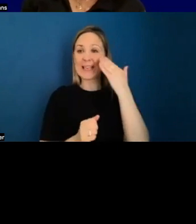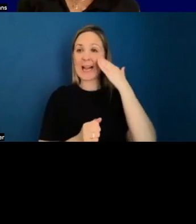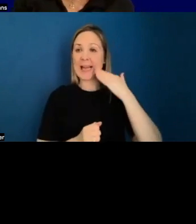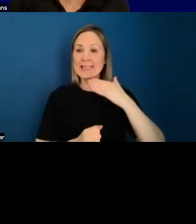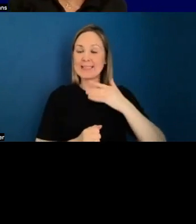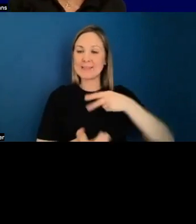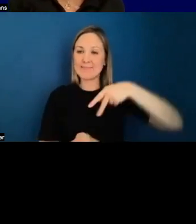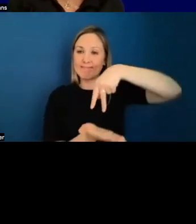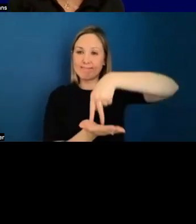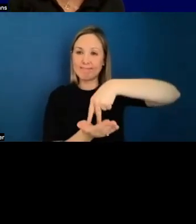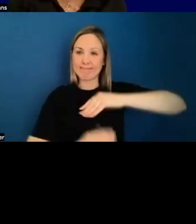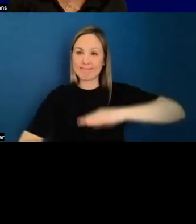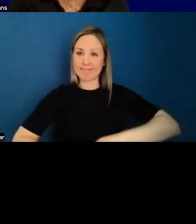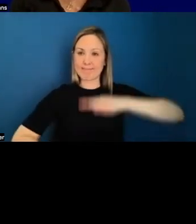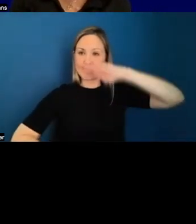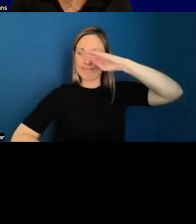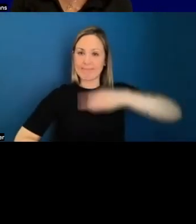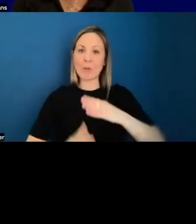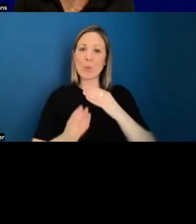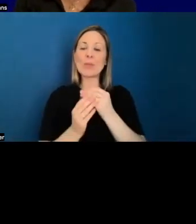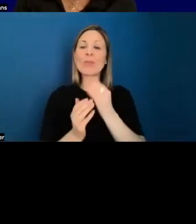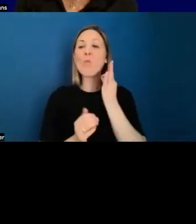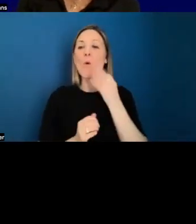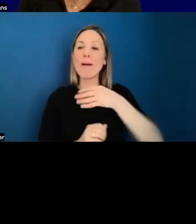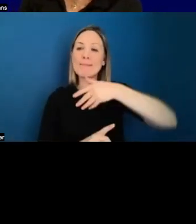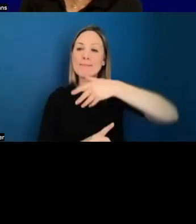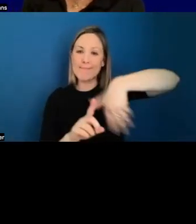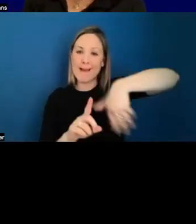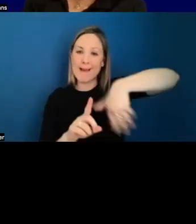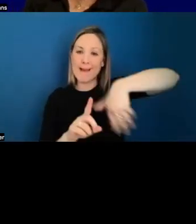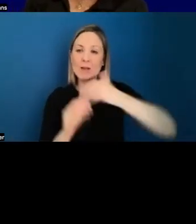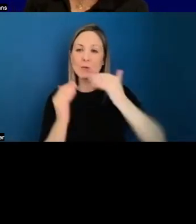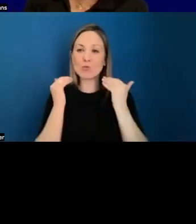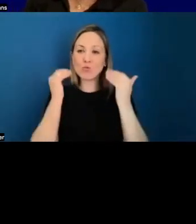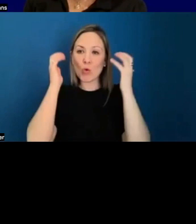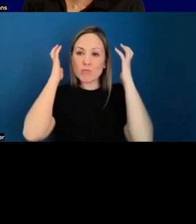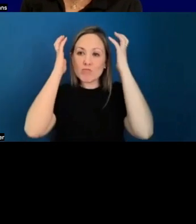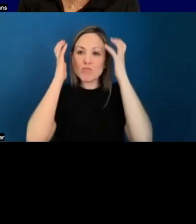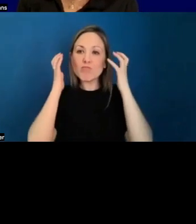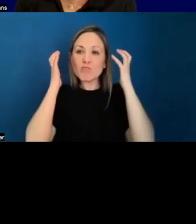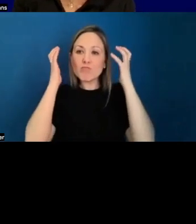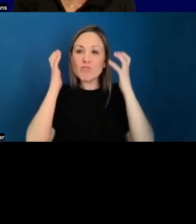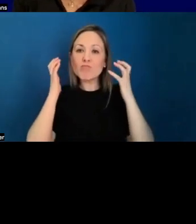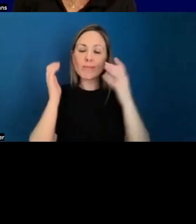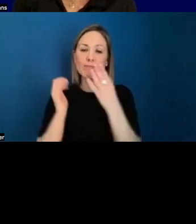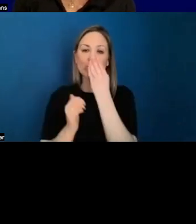background. She has short wavy brown hair and is wearing a brown jacket and jumper. Kimberly